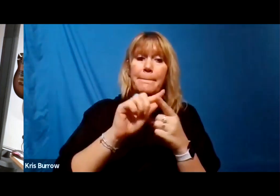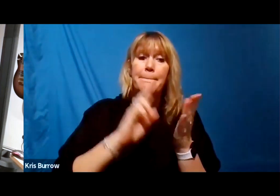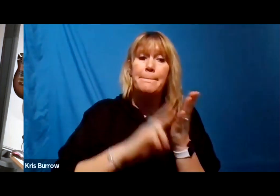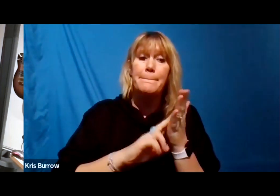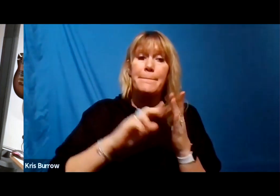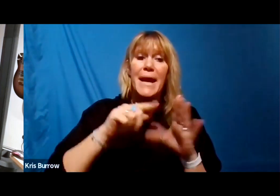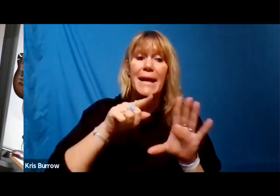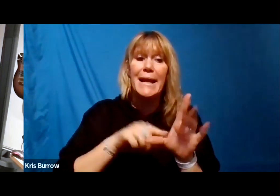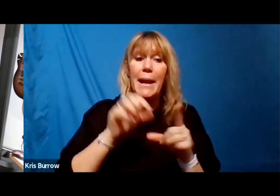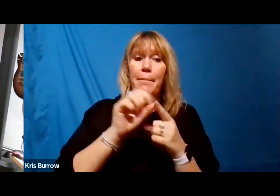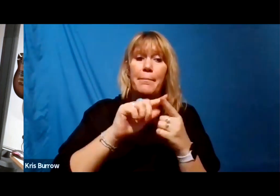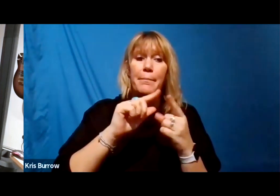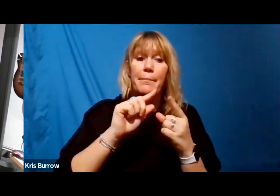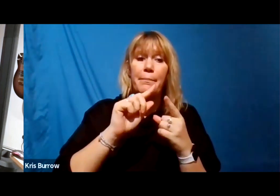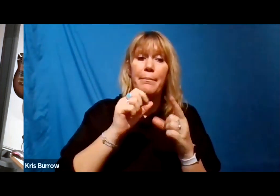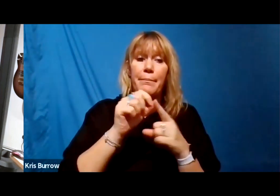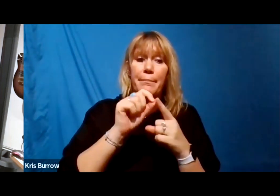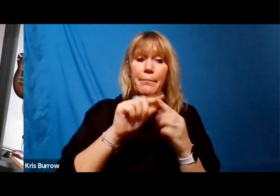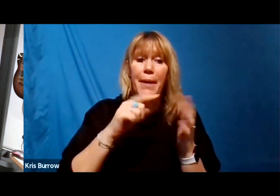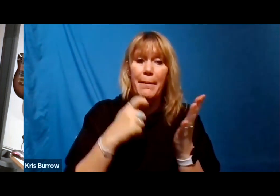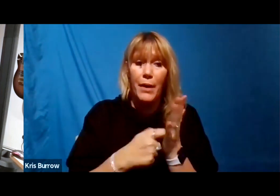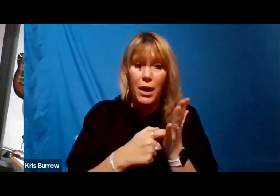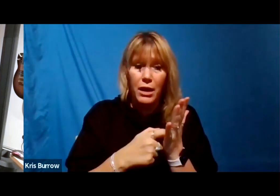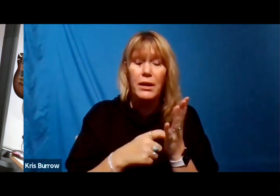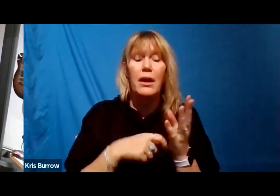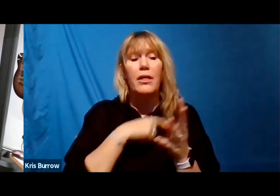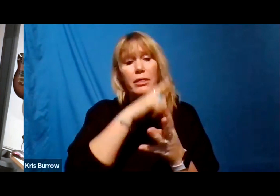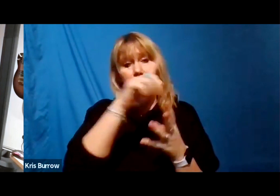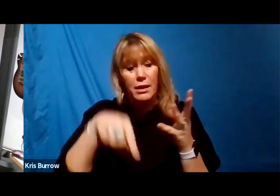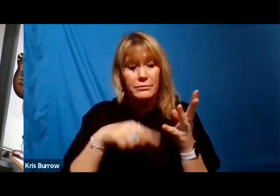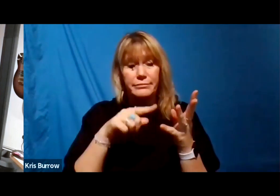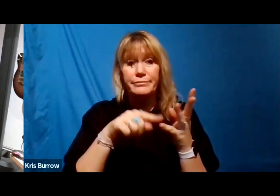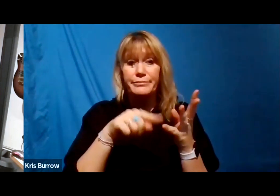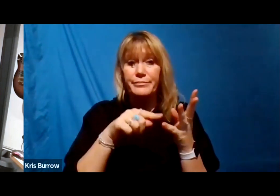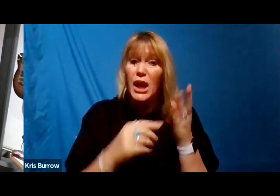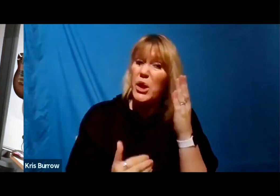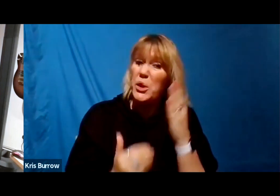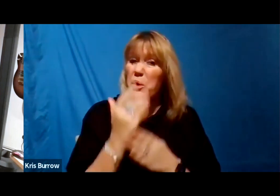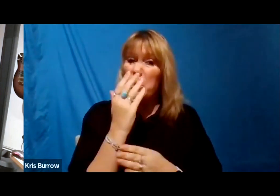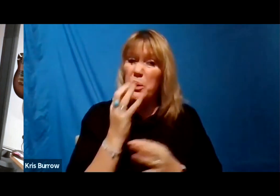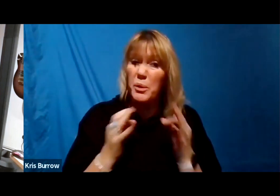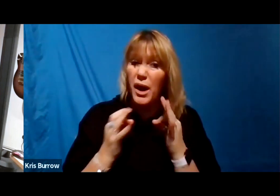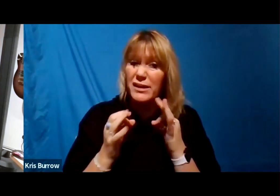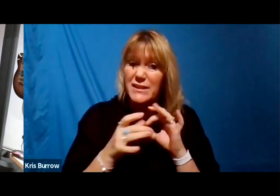the musical performance side of the evening, is a new artist to Together!,